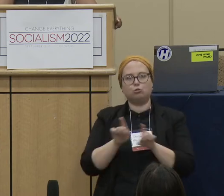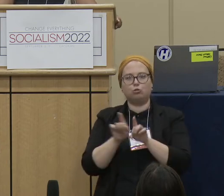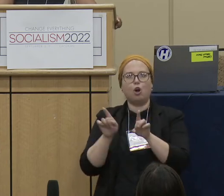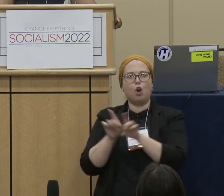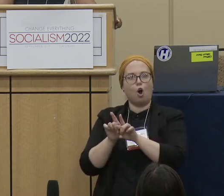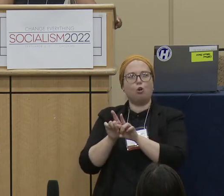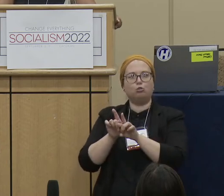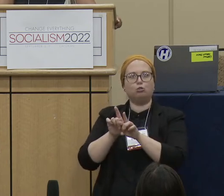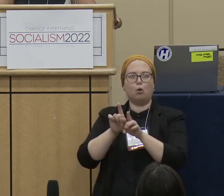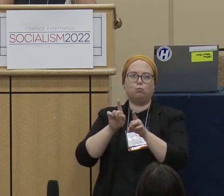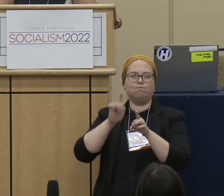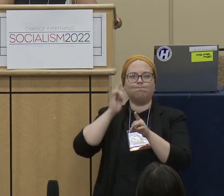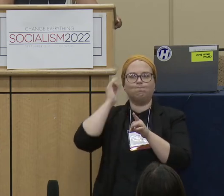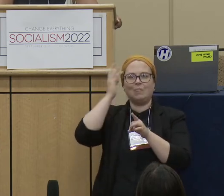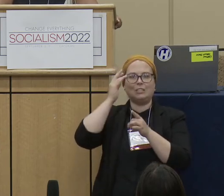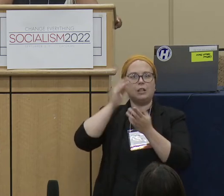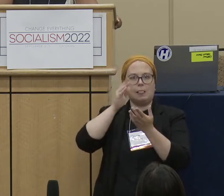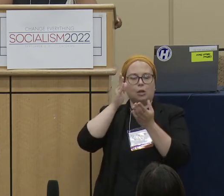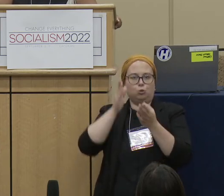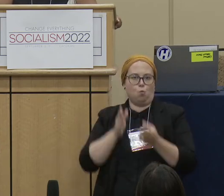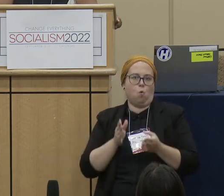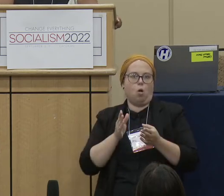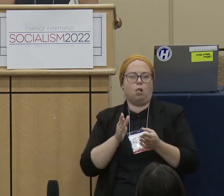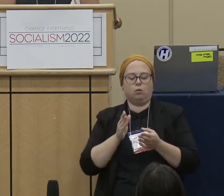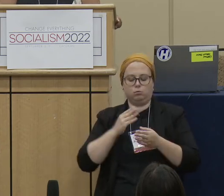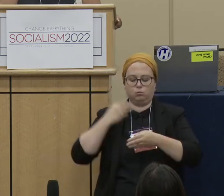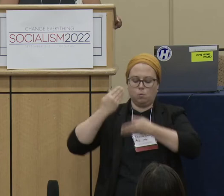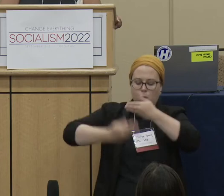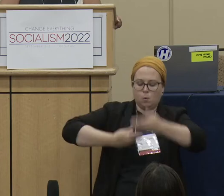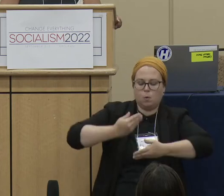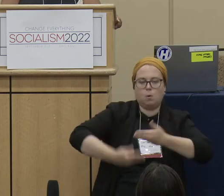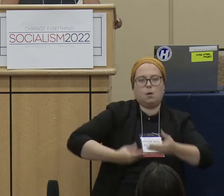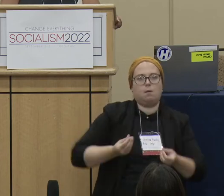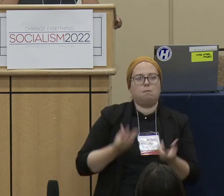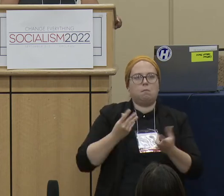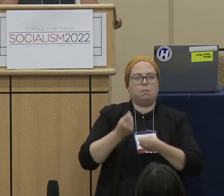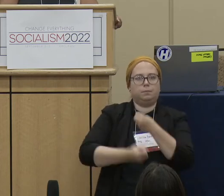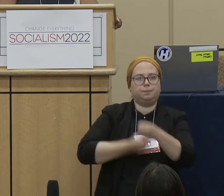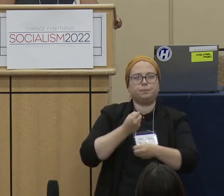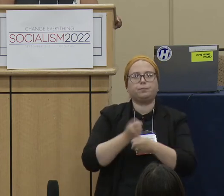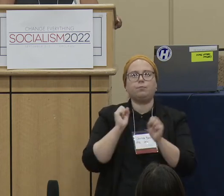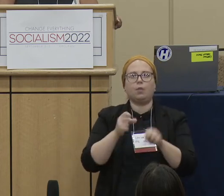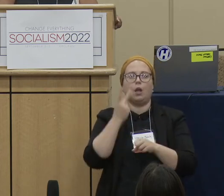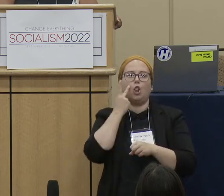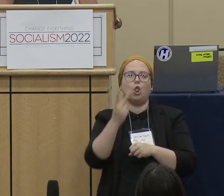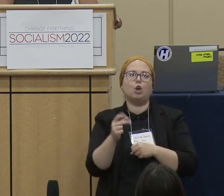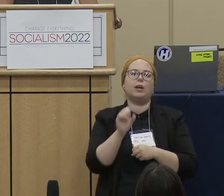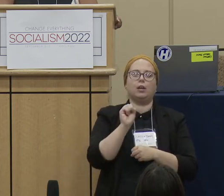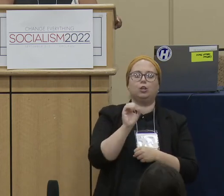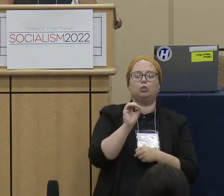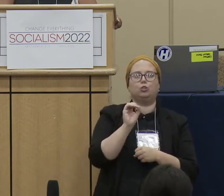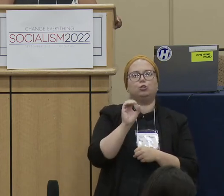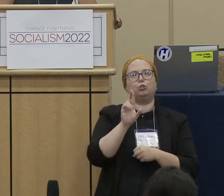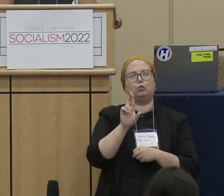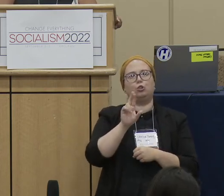intellectuals over a period of decades and centuries . To map